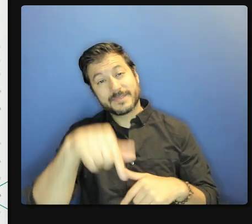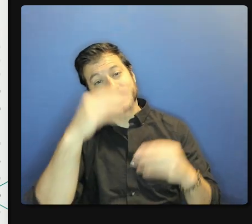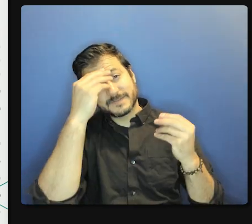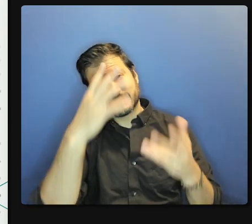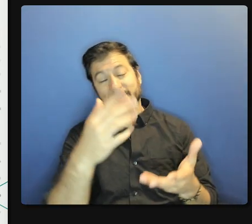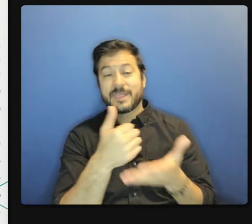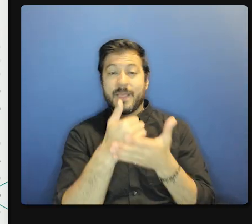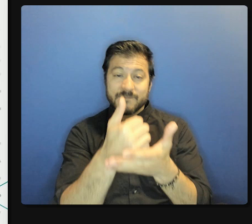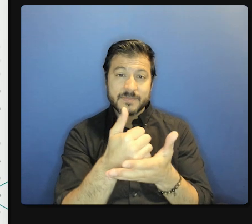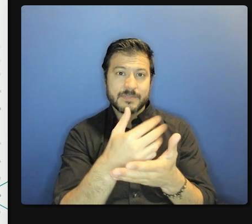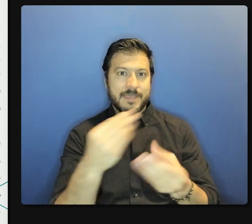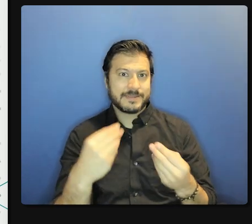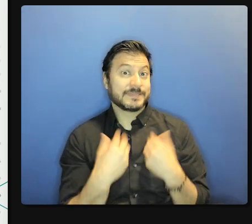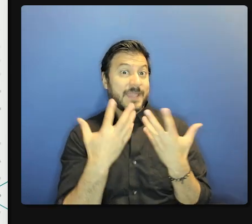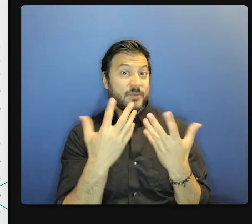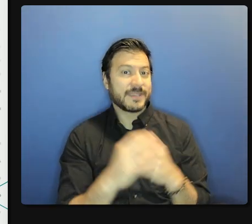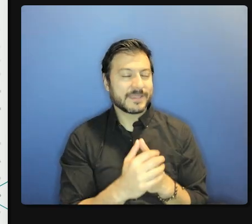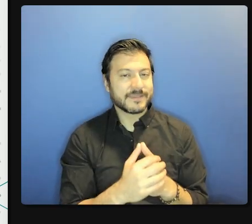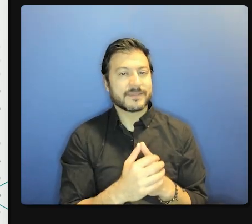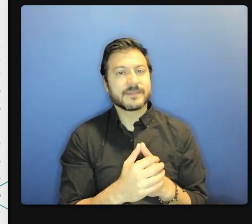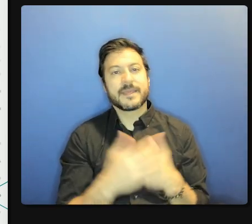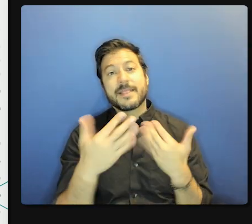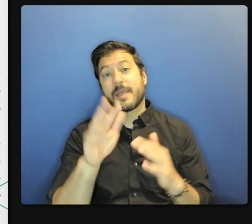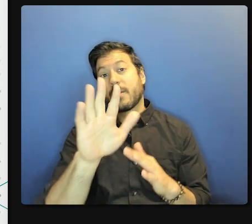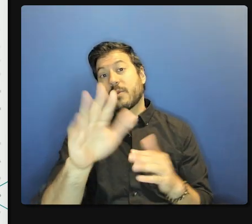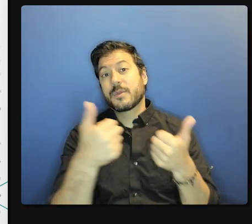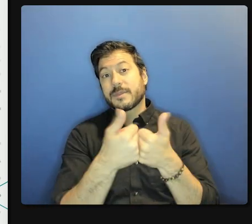[Milena] We hope you found this information helpful and inspiring.